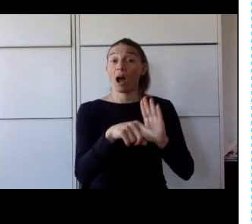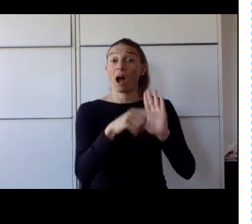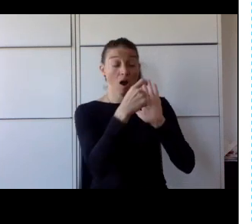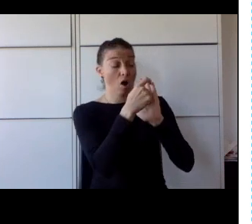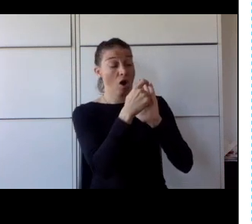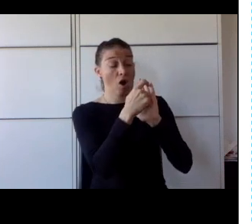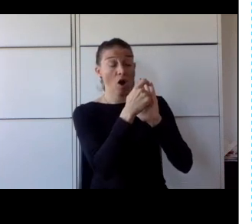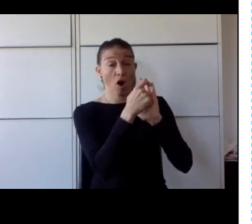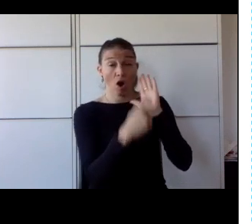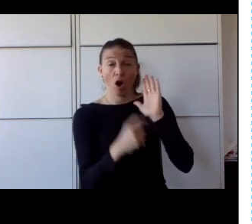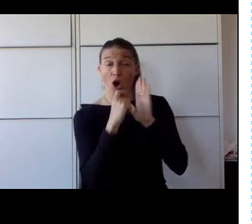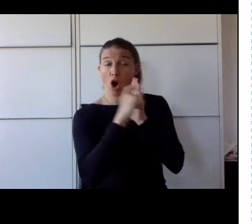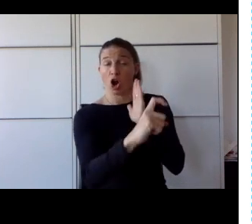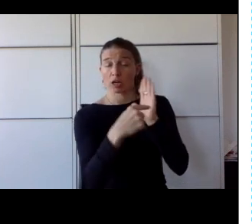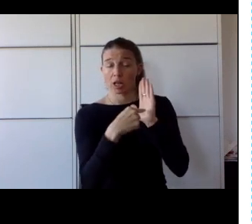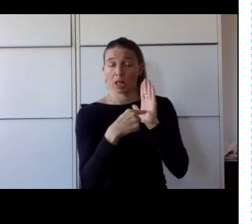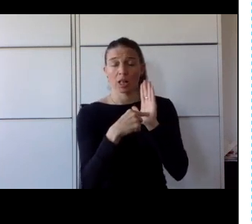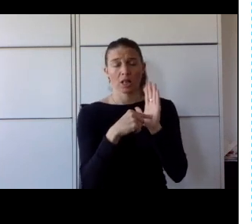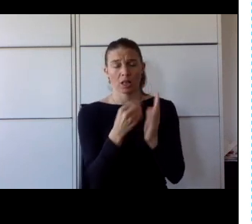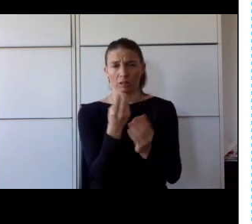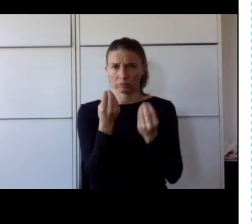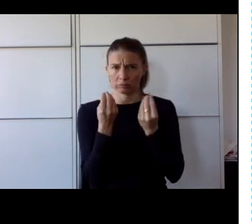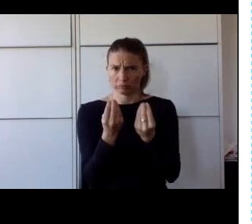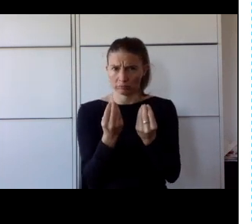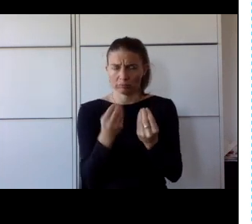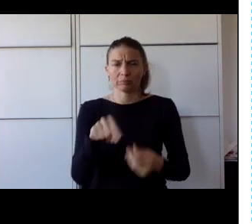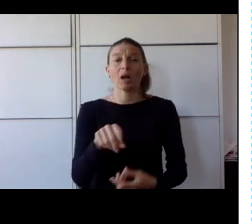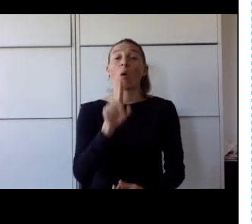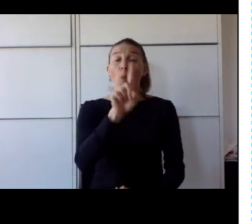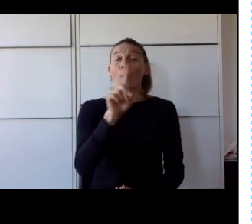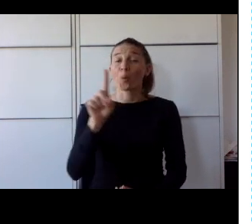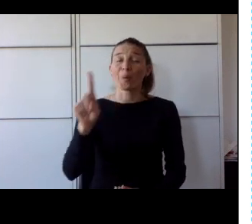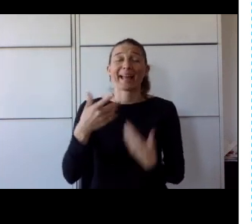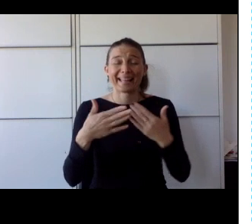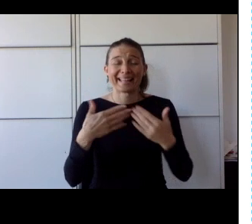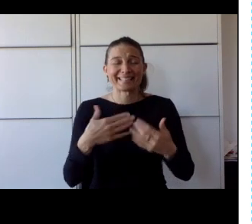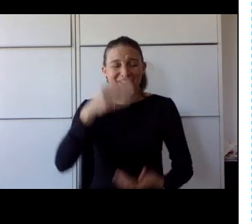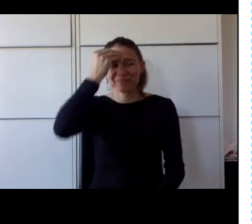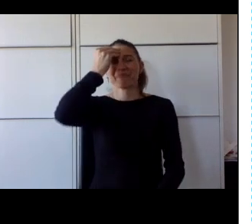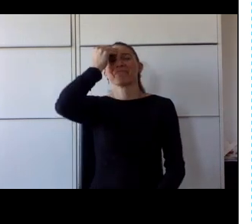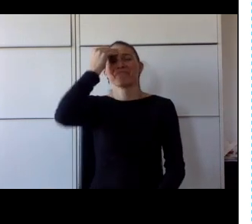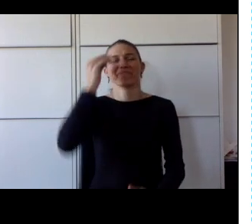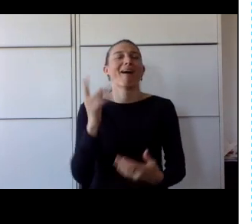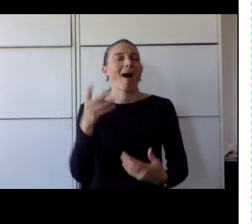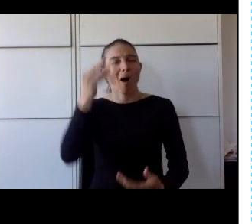Article 111, easy to remember, is the equivalent access and choice